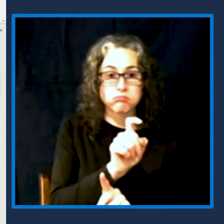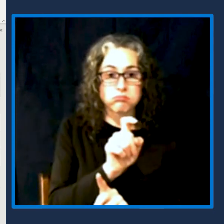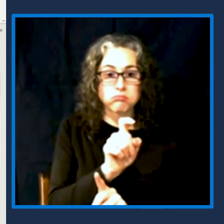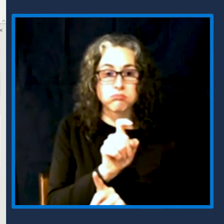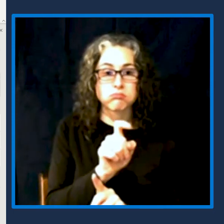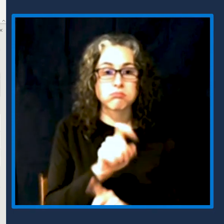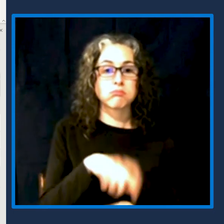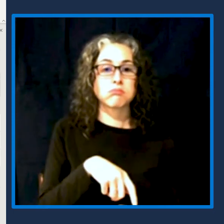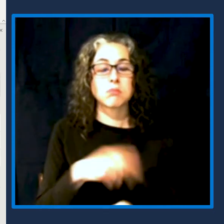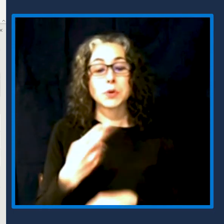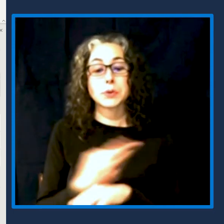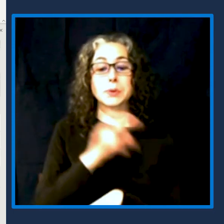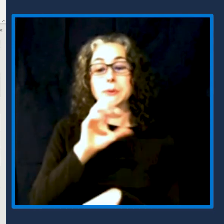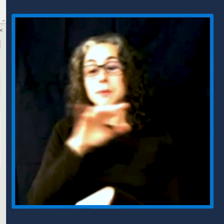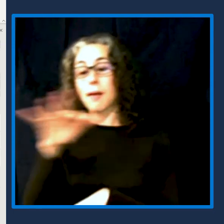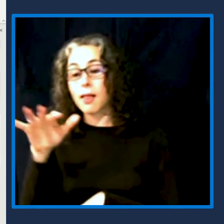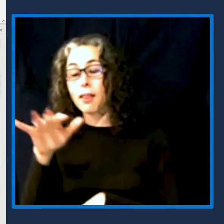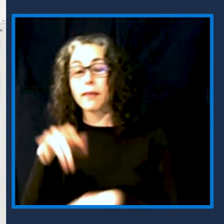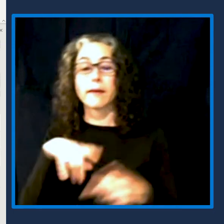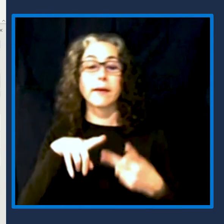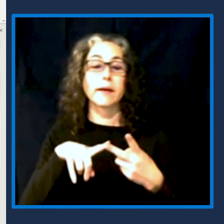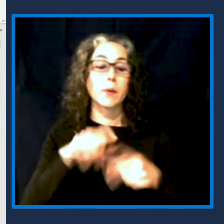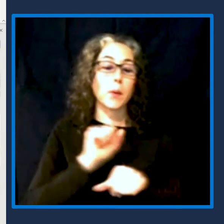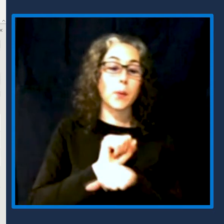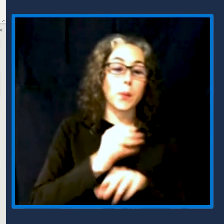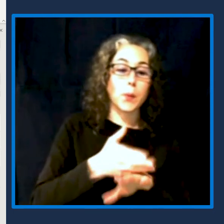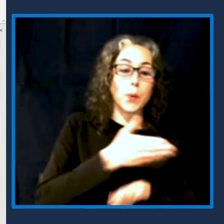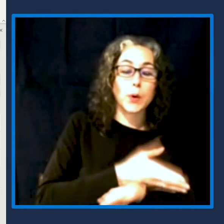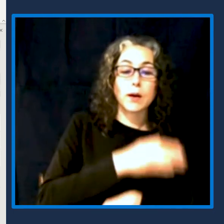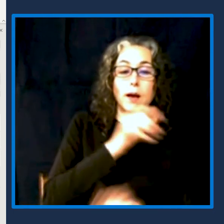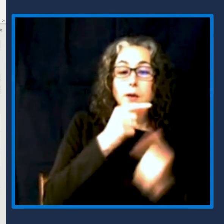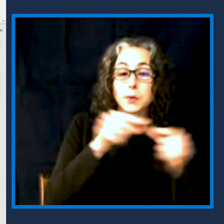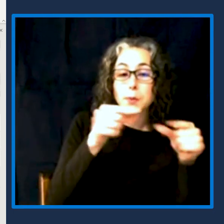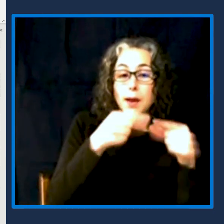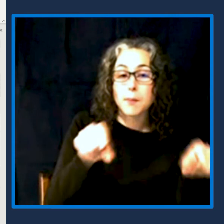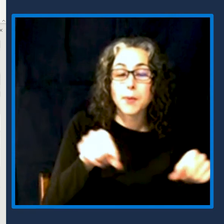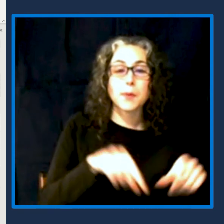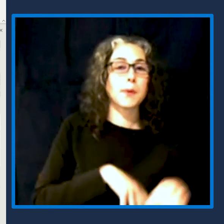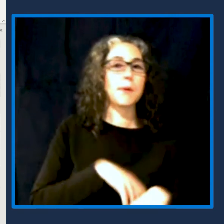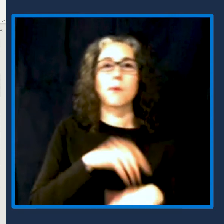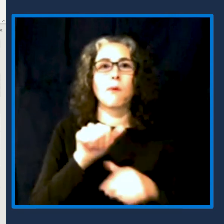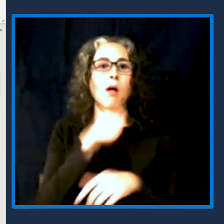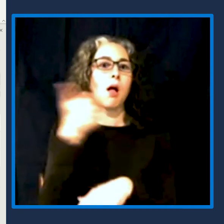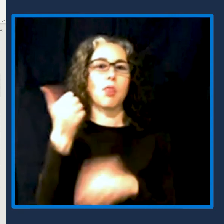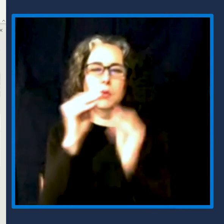we like to work on spelling would we like to work on grammar or other refinements with our document